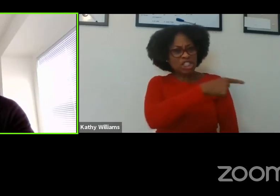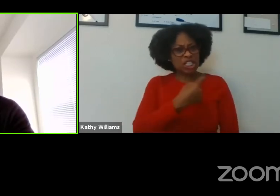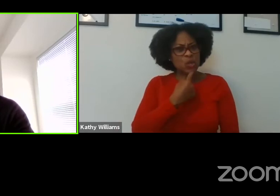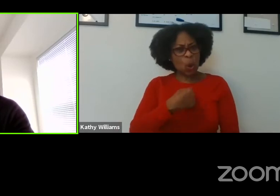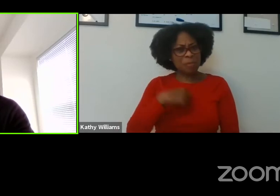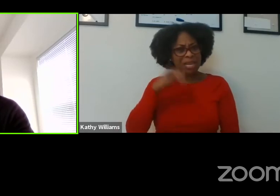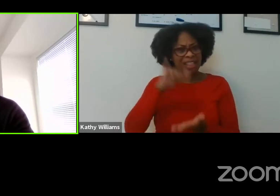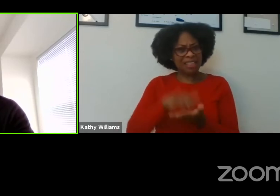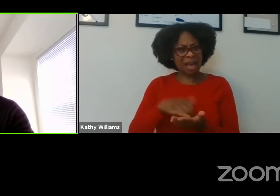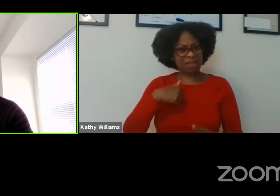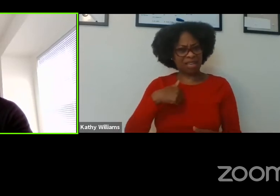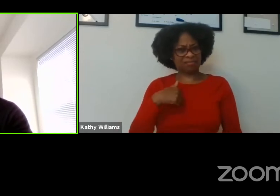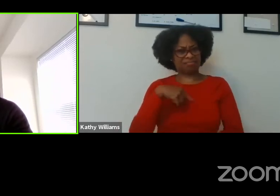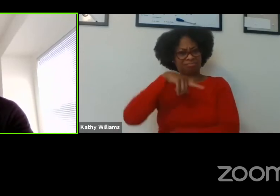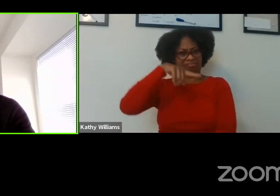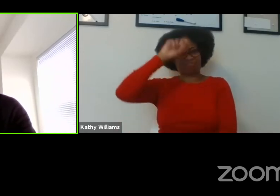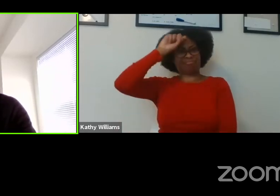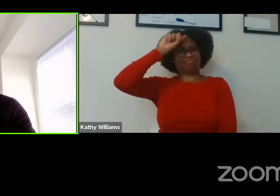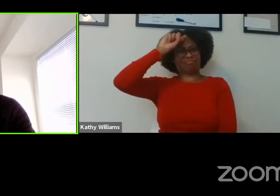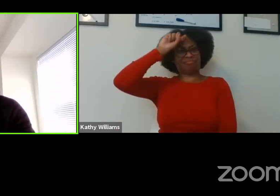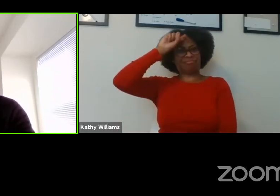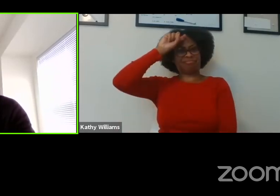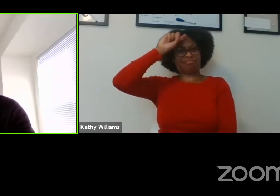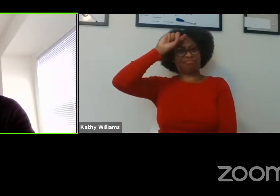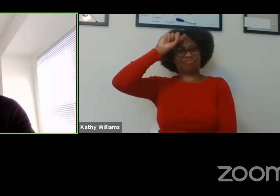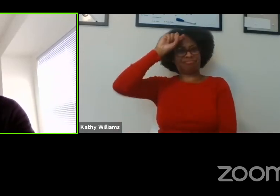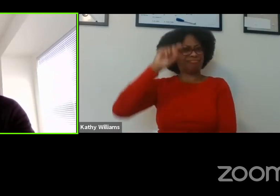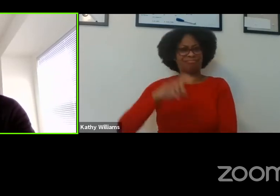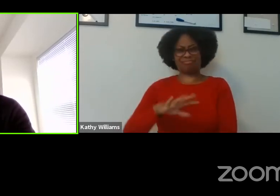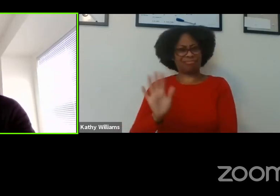aback because, you know, I was like no, no, no.